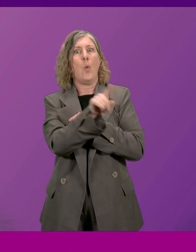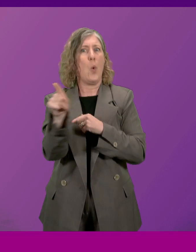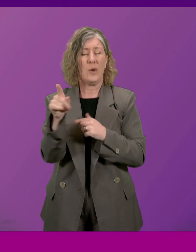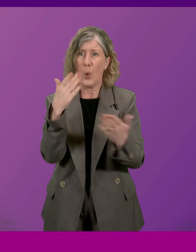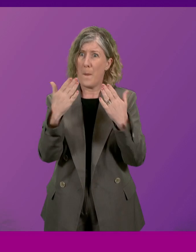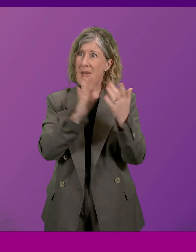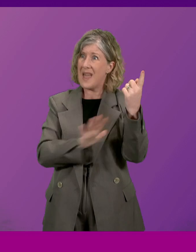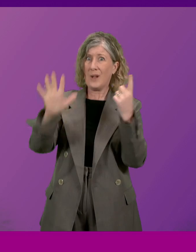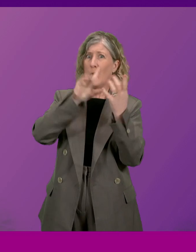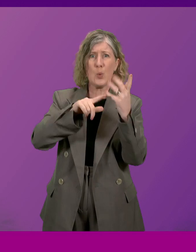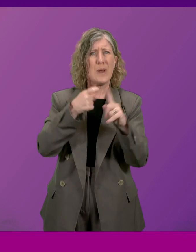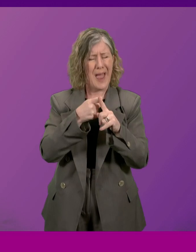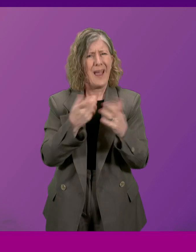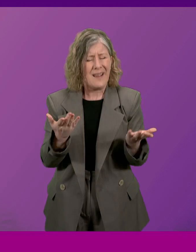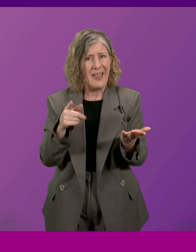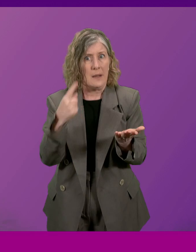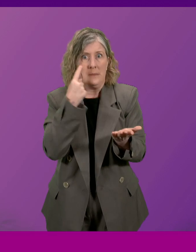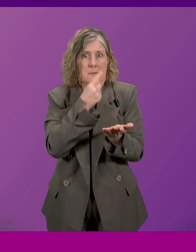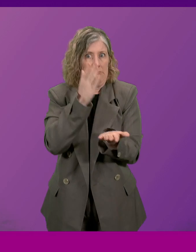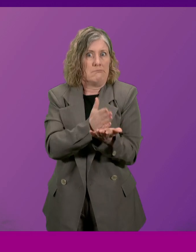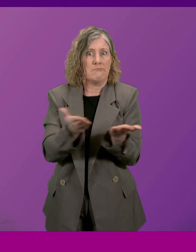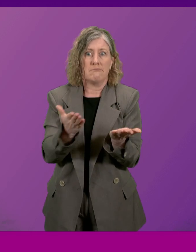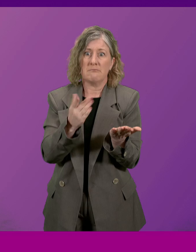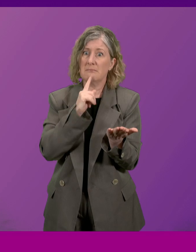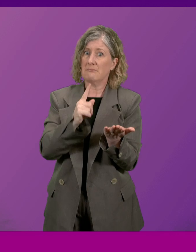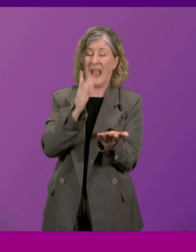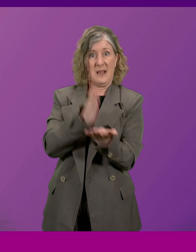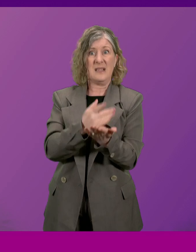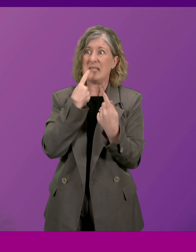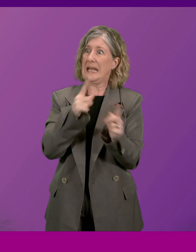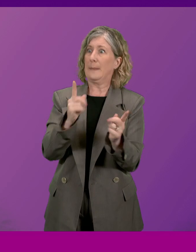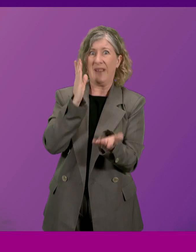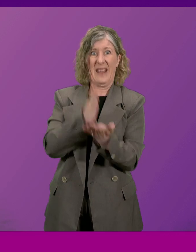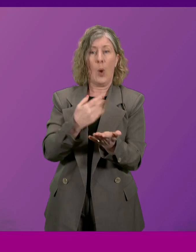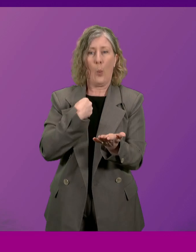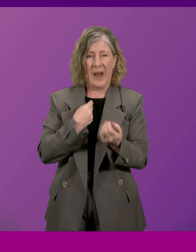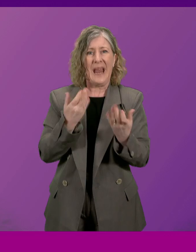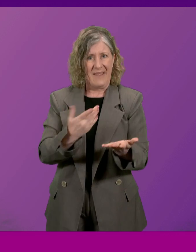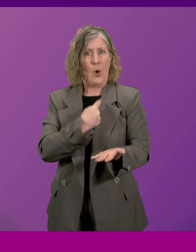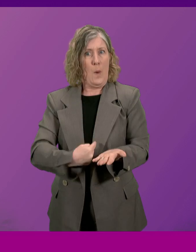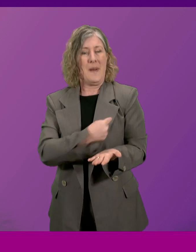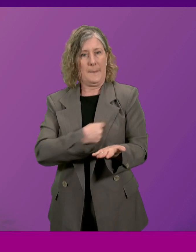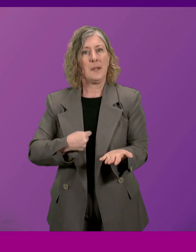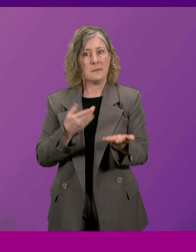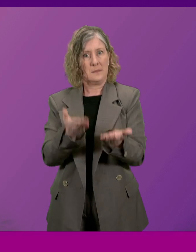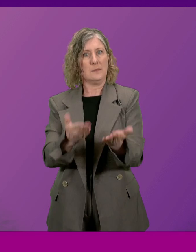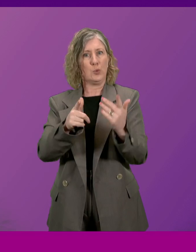United Kingdom. That is a simple statement of the evidence on our commitment to housing.